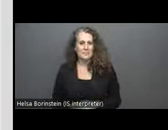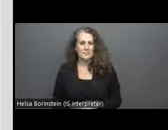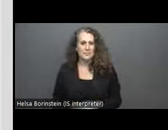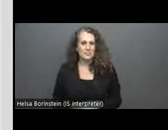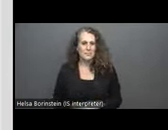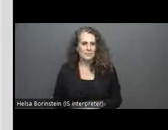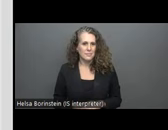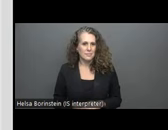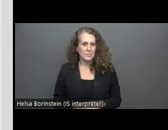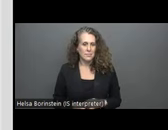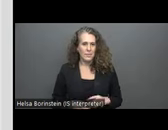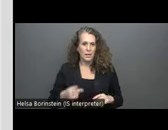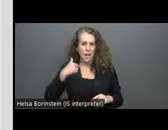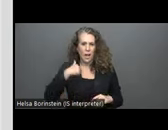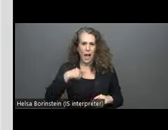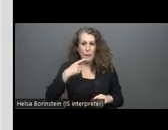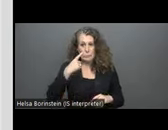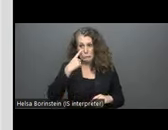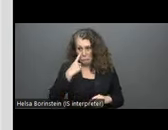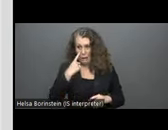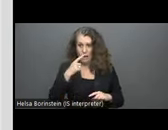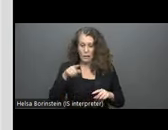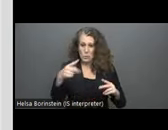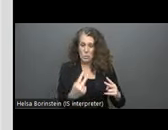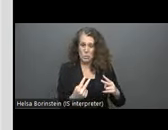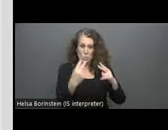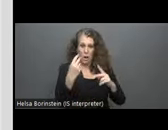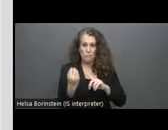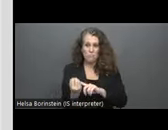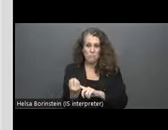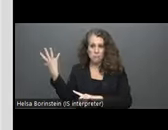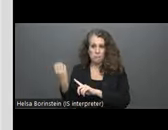14:48:29 Love you do all we get out of those for you see